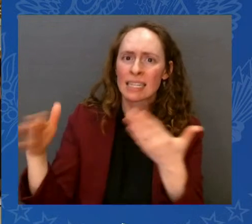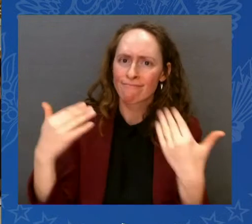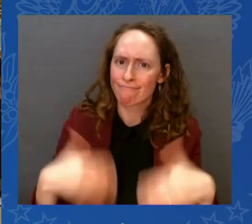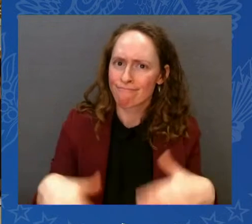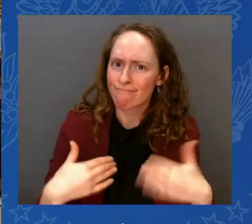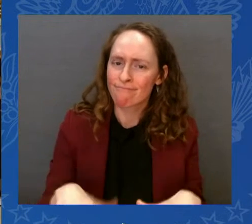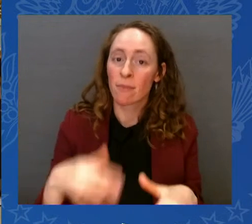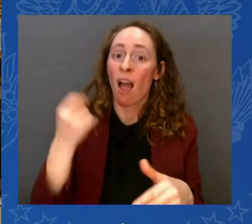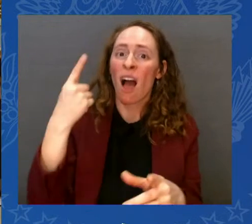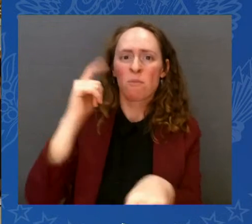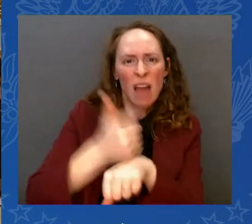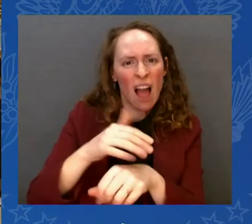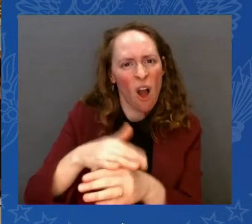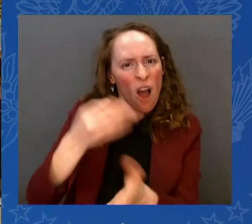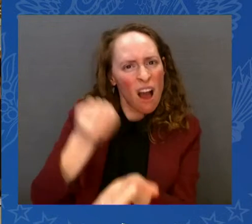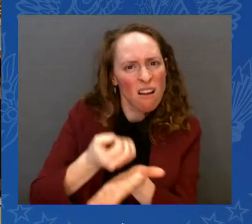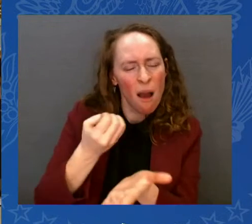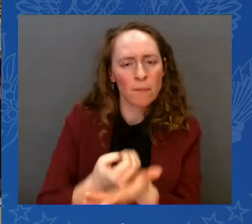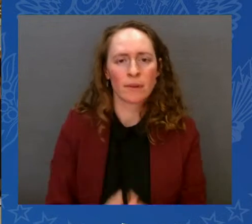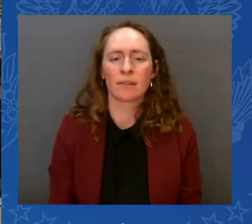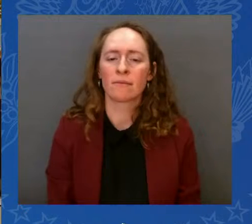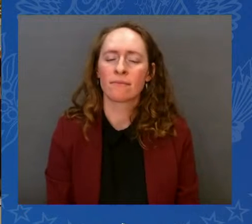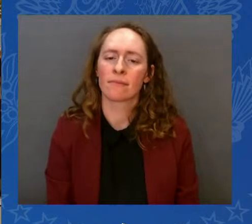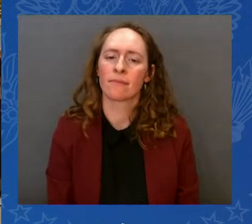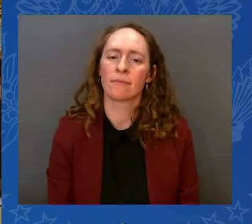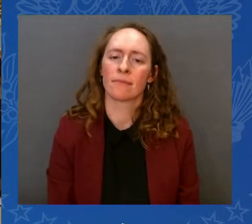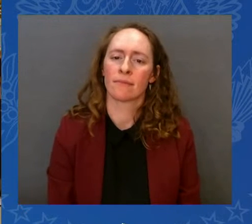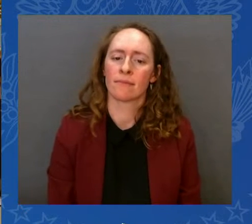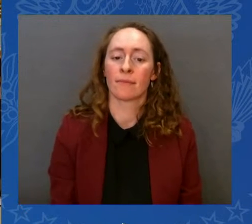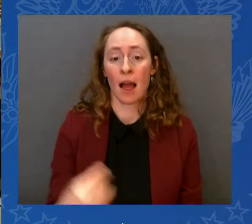I think that the theme of this year should be, for all of us, momentum.